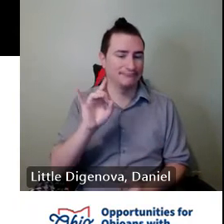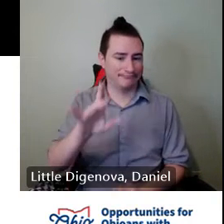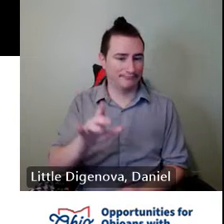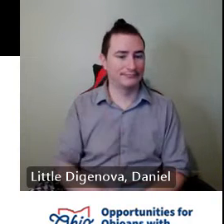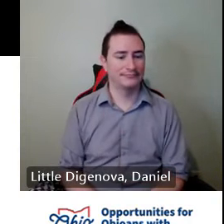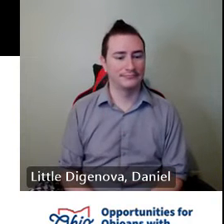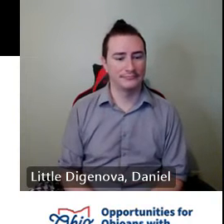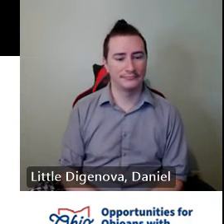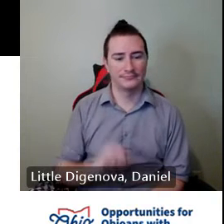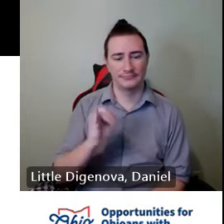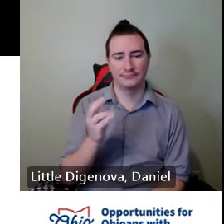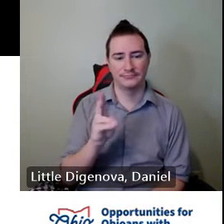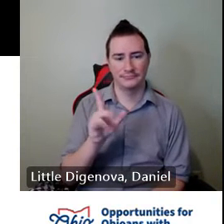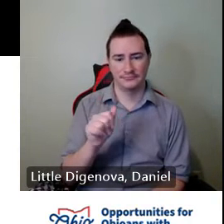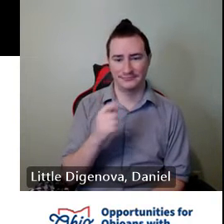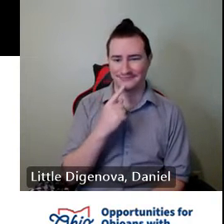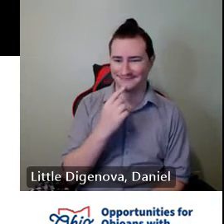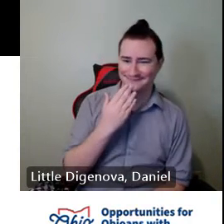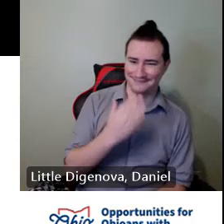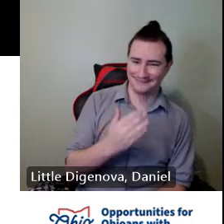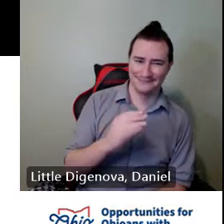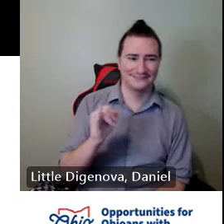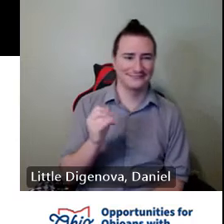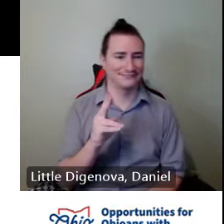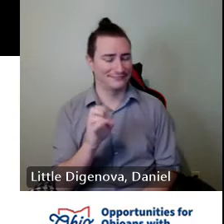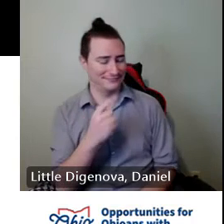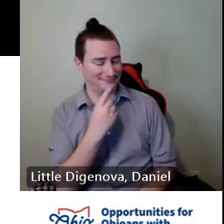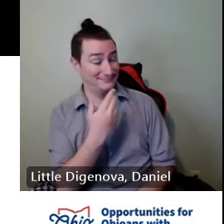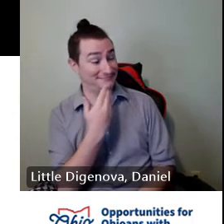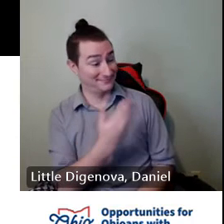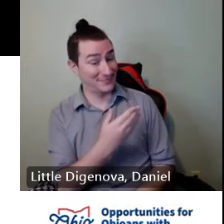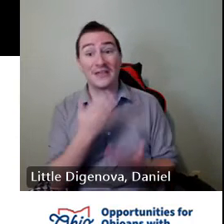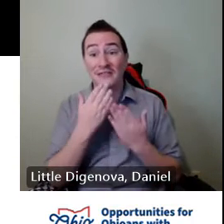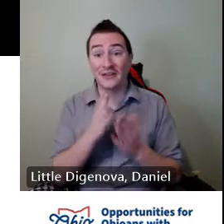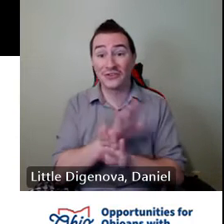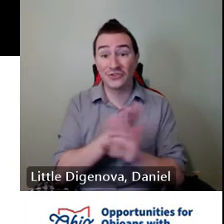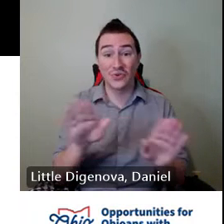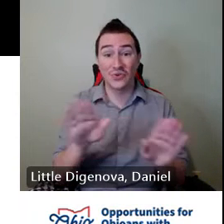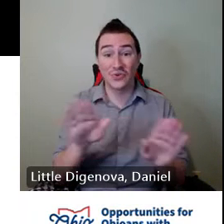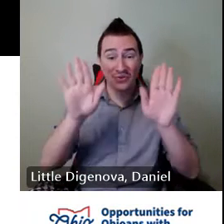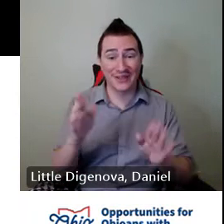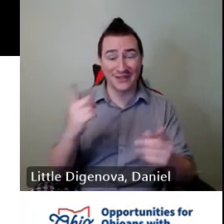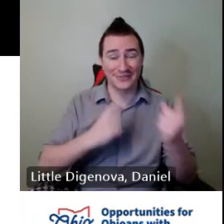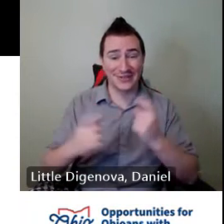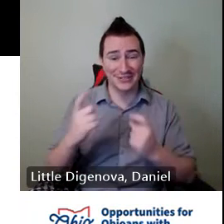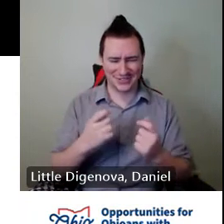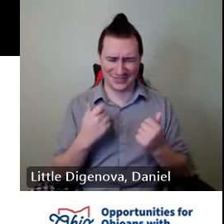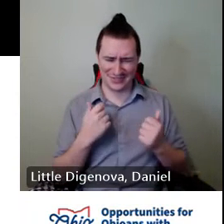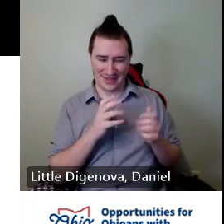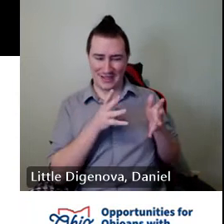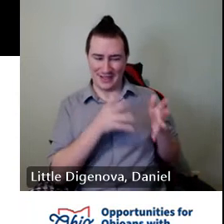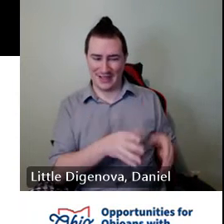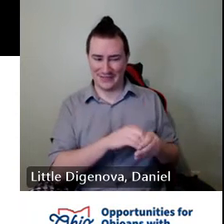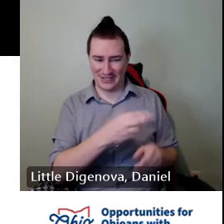Thank you for all those great questions. We will try to get to the additional ones in the chat at the next break along with some more pre-submitted questions.